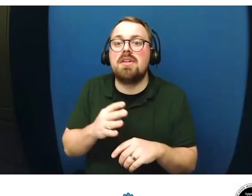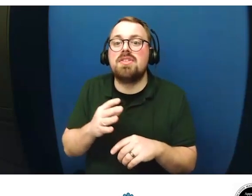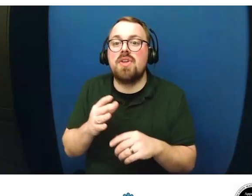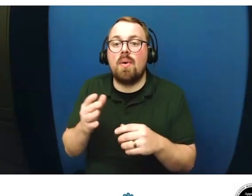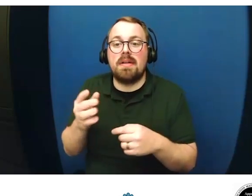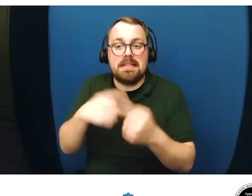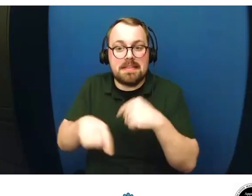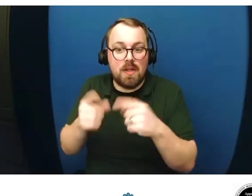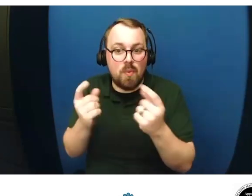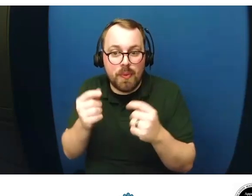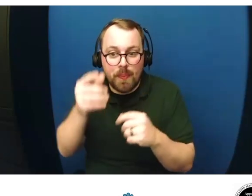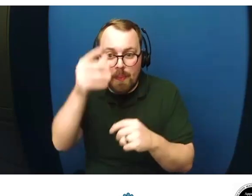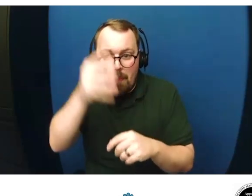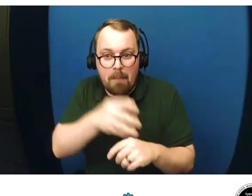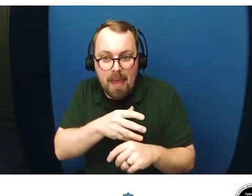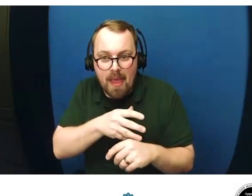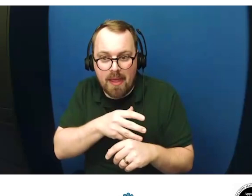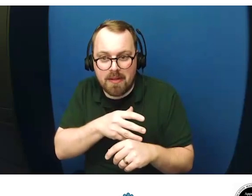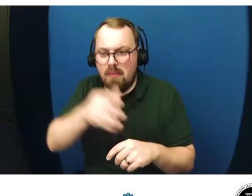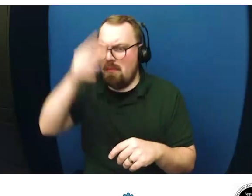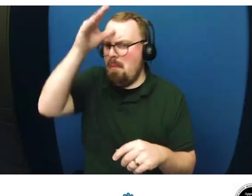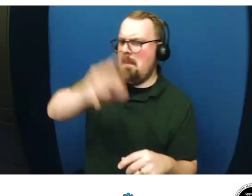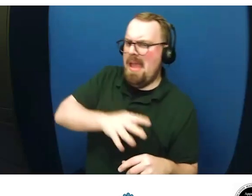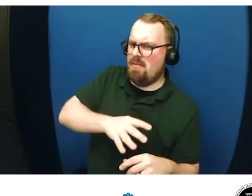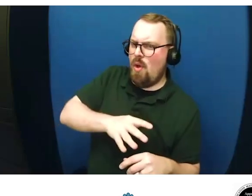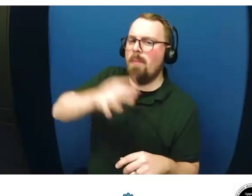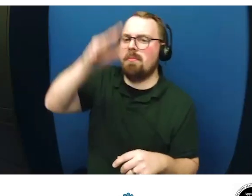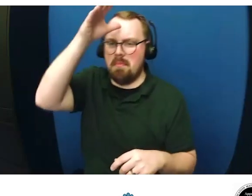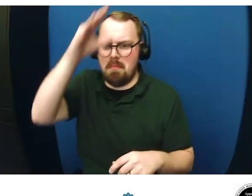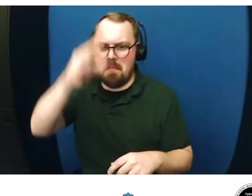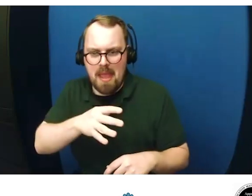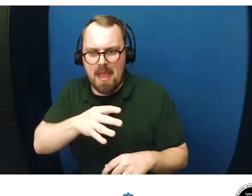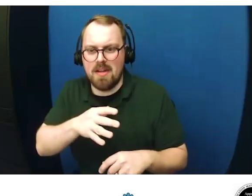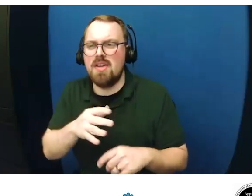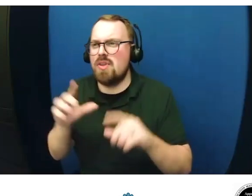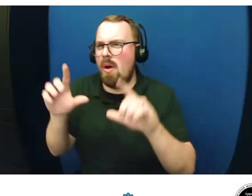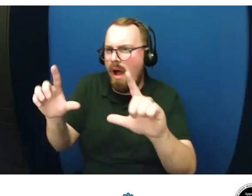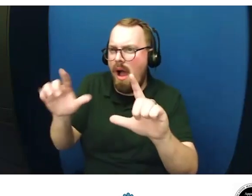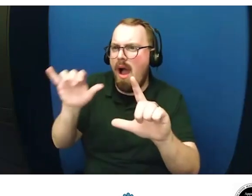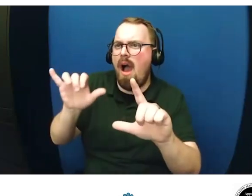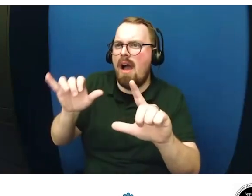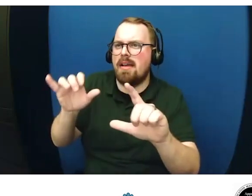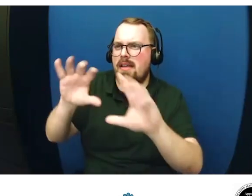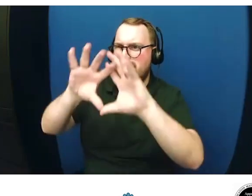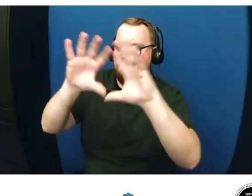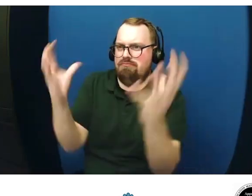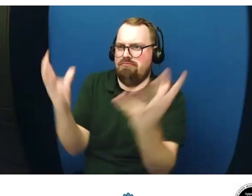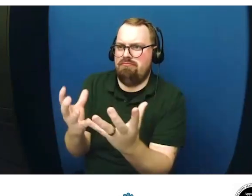a reduced sign space so that they have access to everything that you're signing.